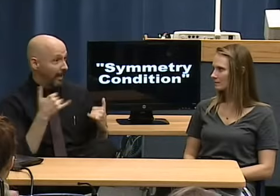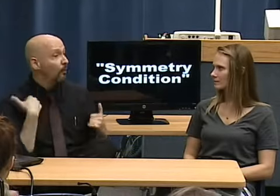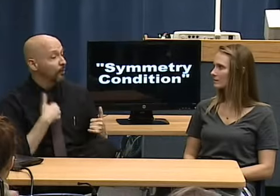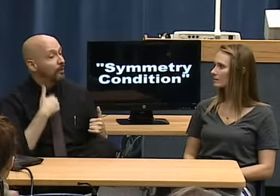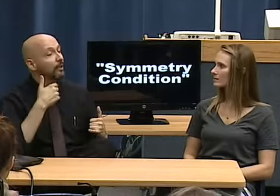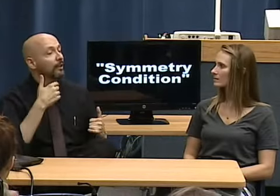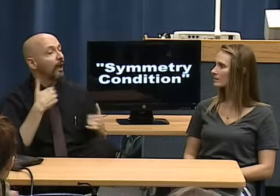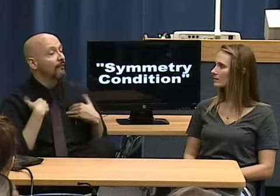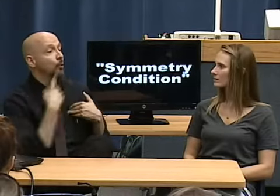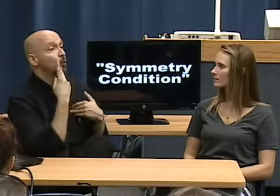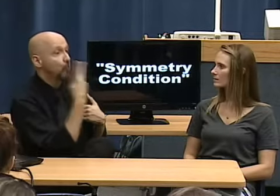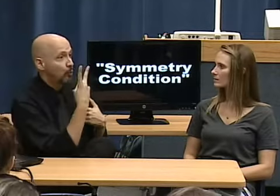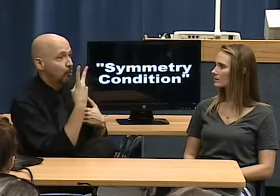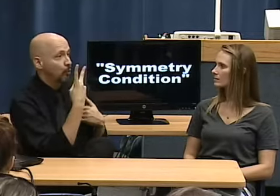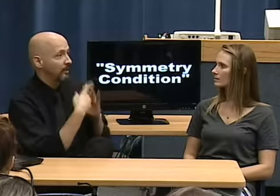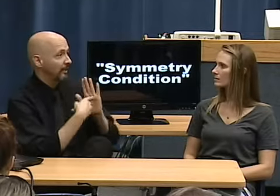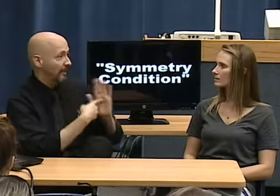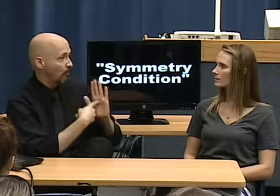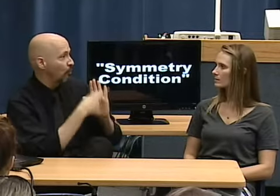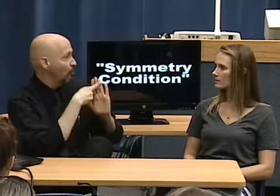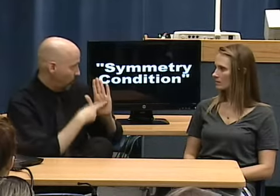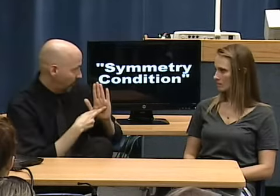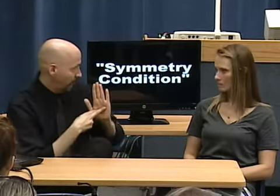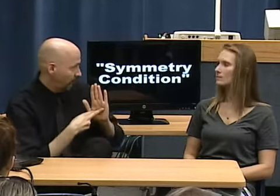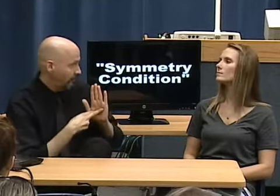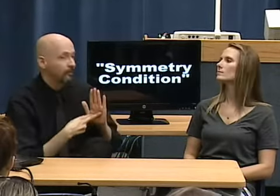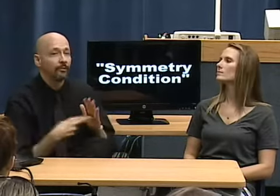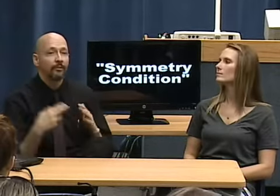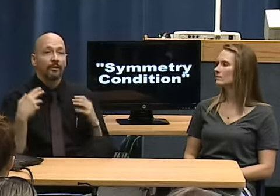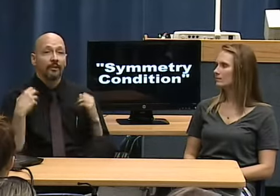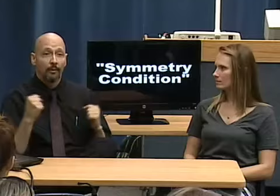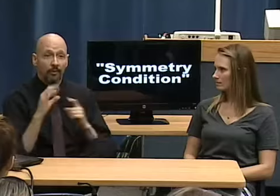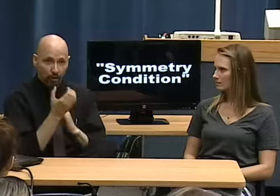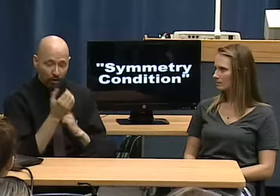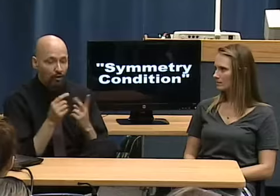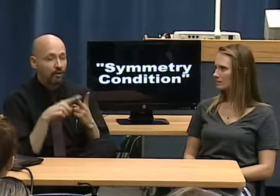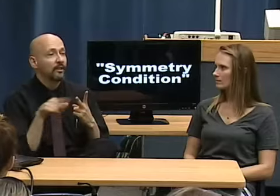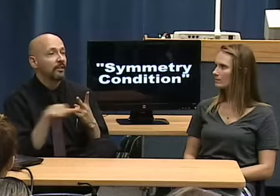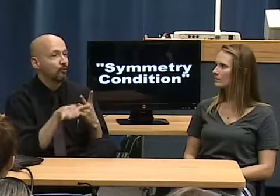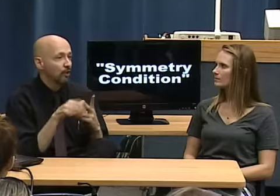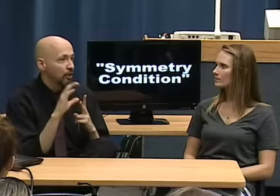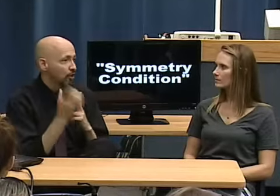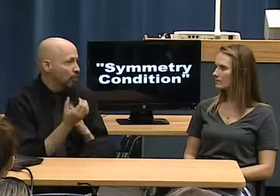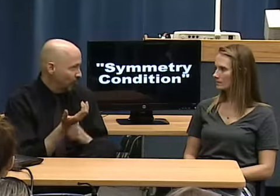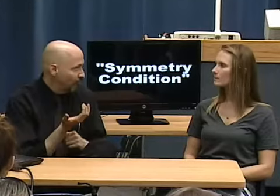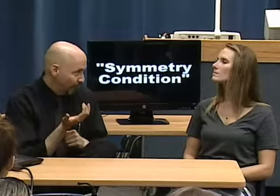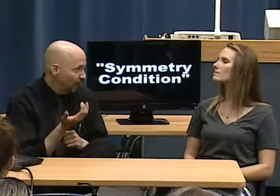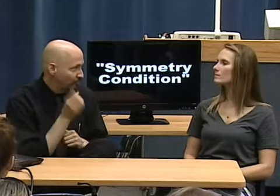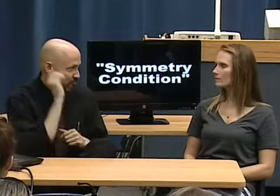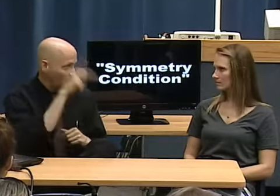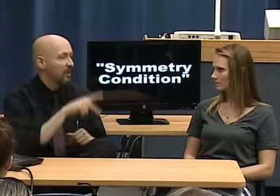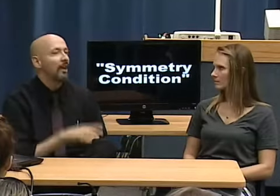Now we have two examples of rules. Dominance Condition and Symmetry Condition. OK.